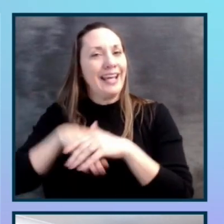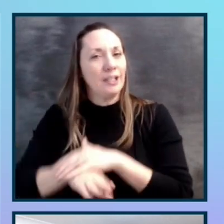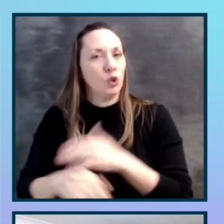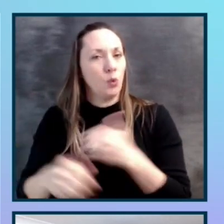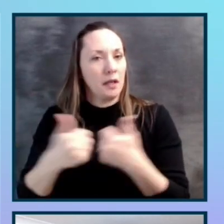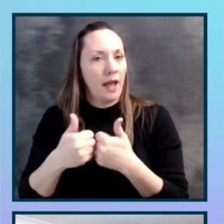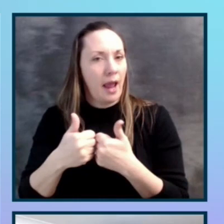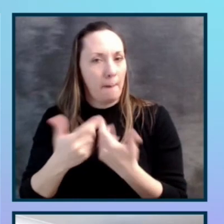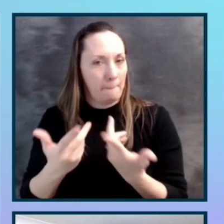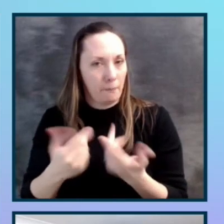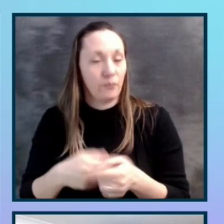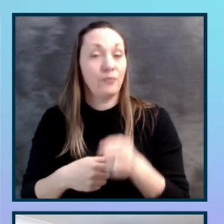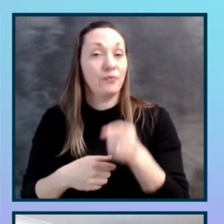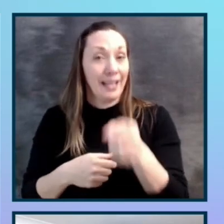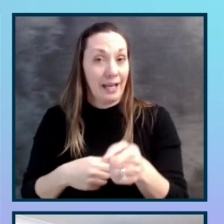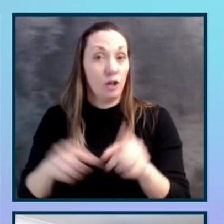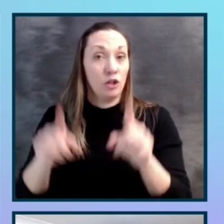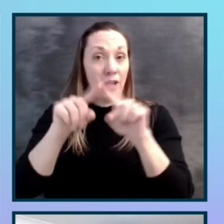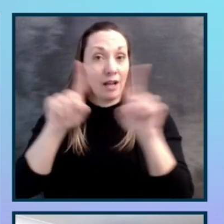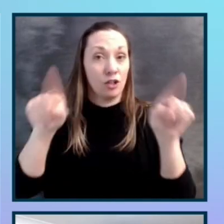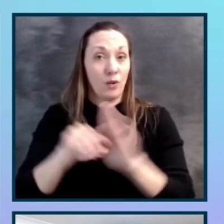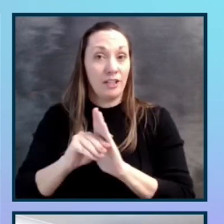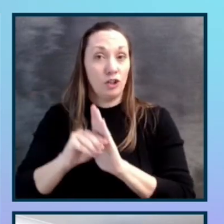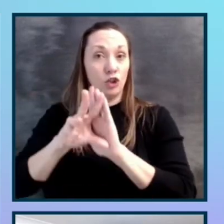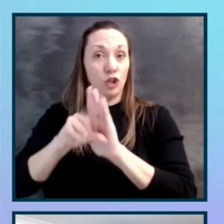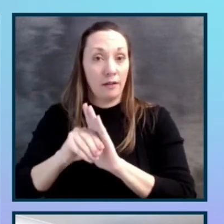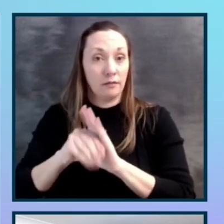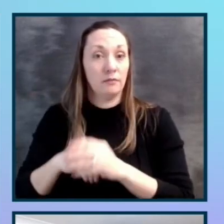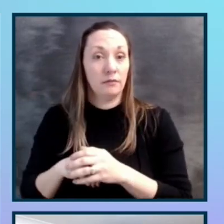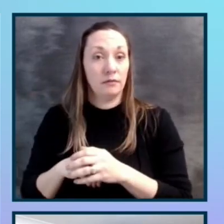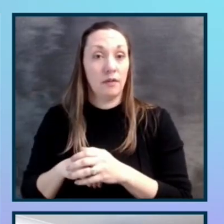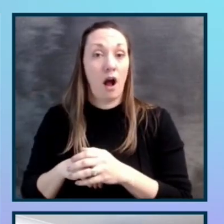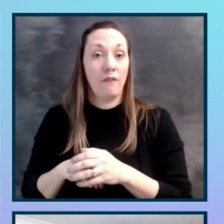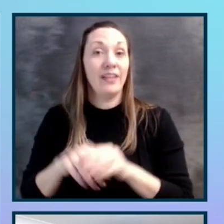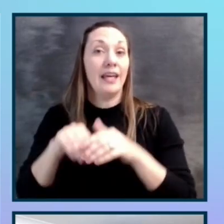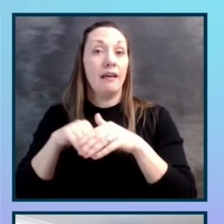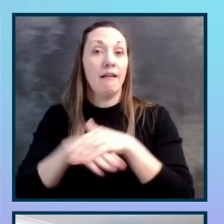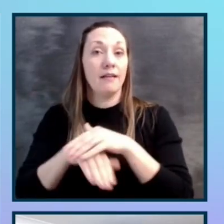So here's a screenshot, here's a couple of screenshots of the accessibility menu